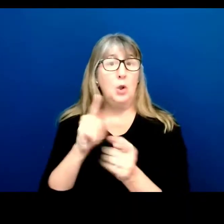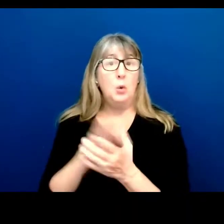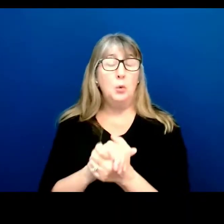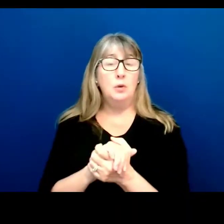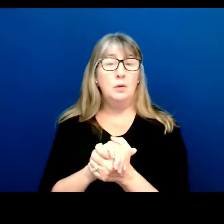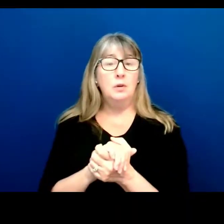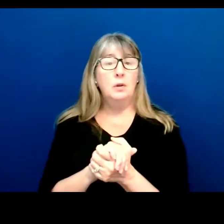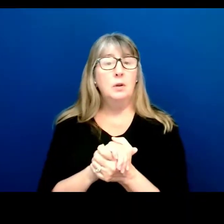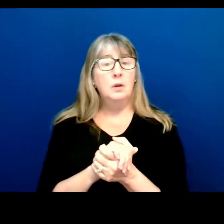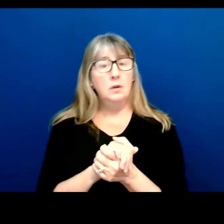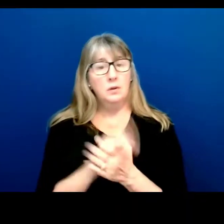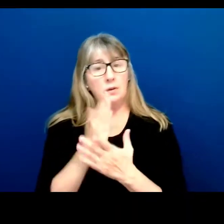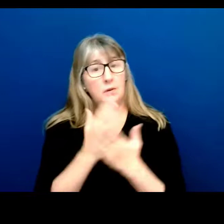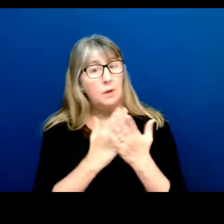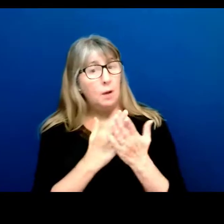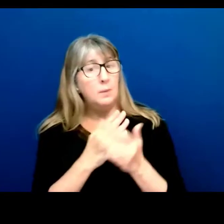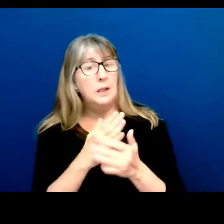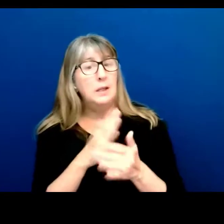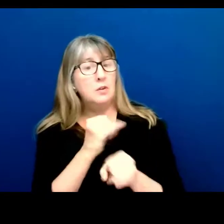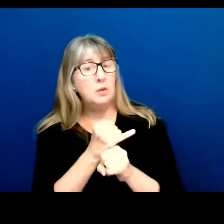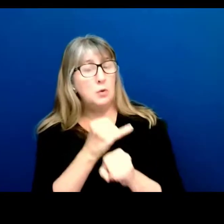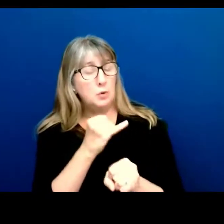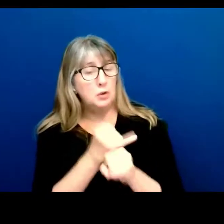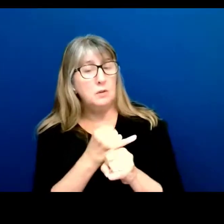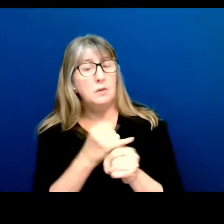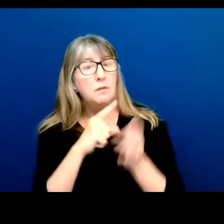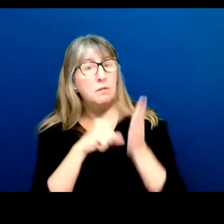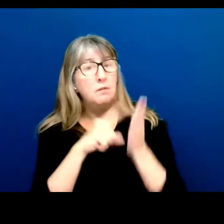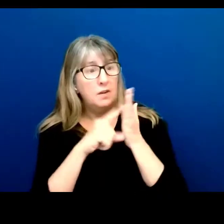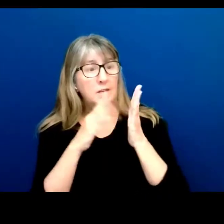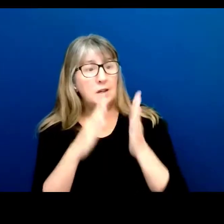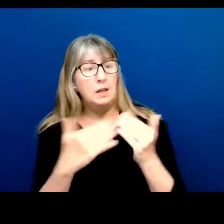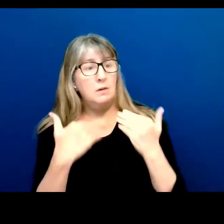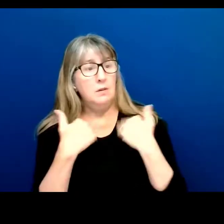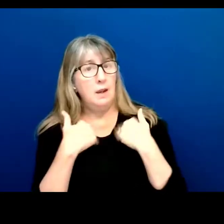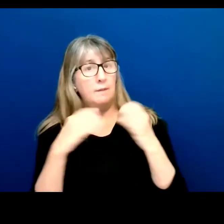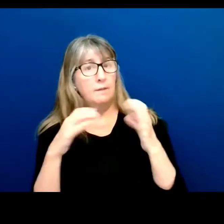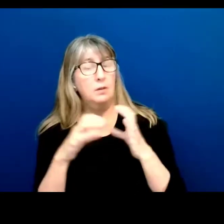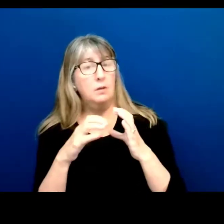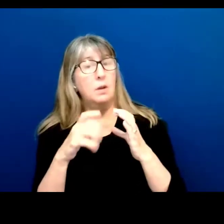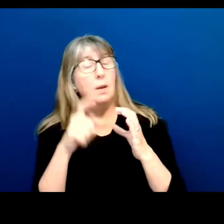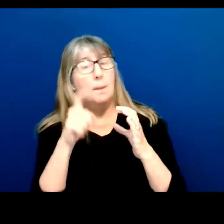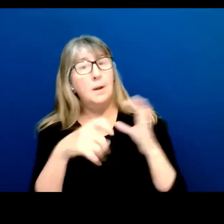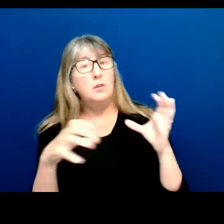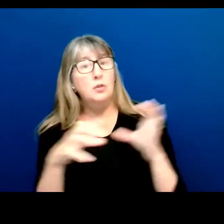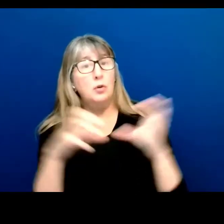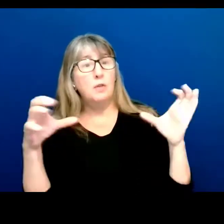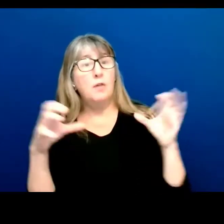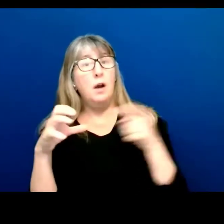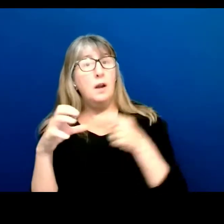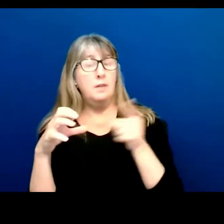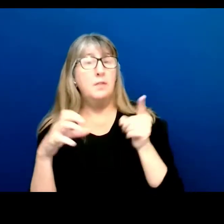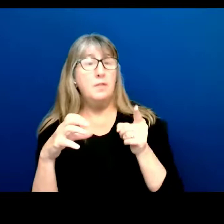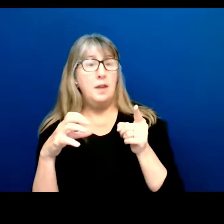Some Institutions have Investigators certify that they have made complete disclosures